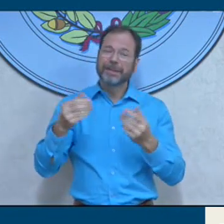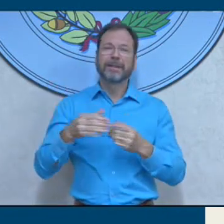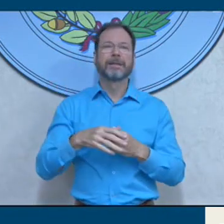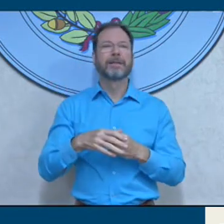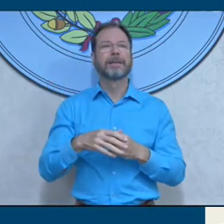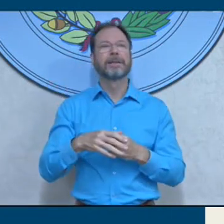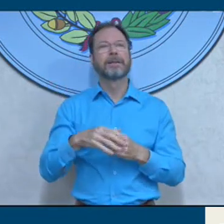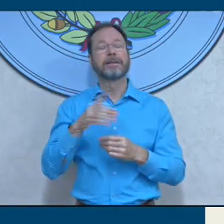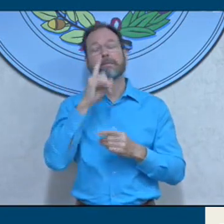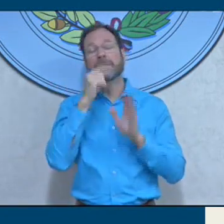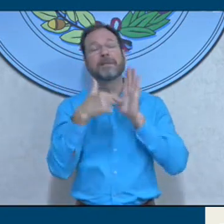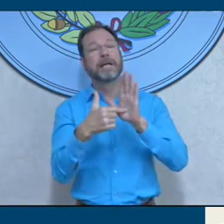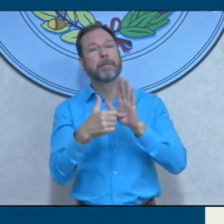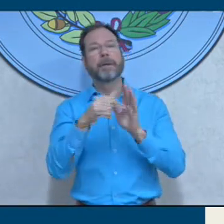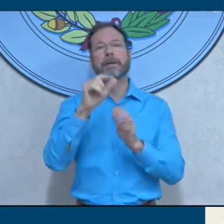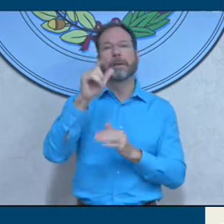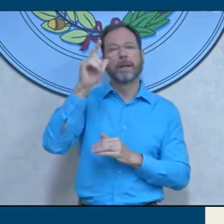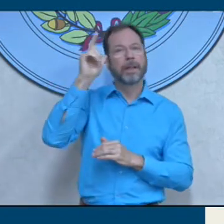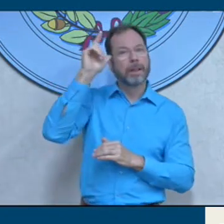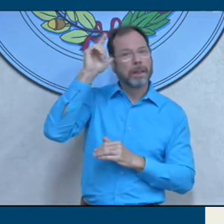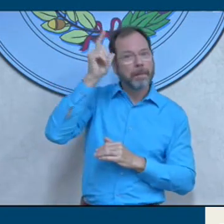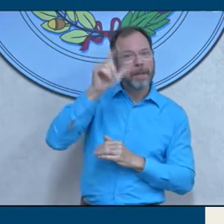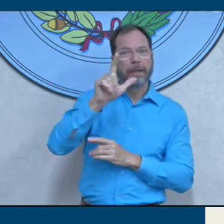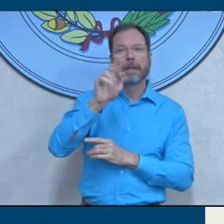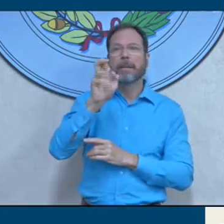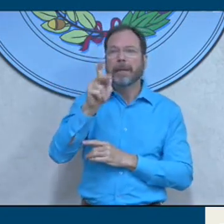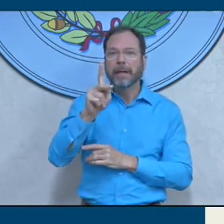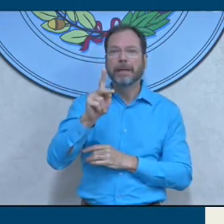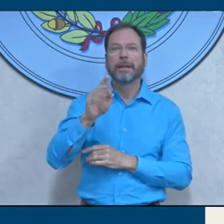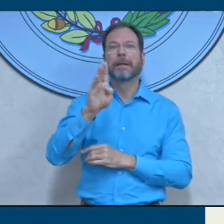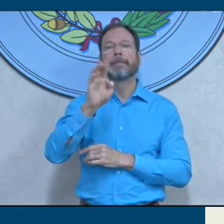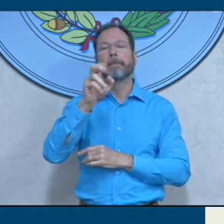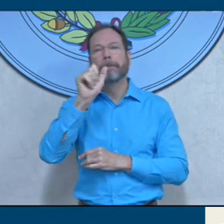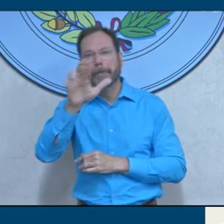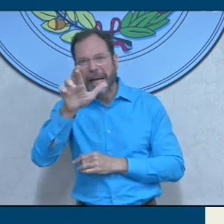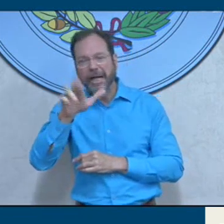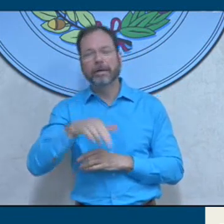FROM PEOPLE GOING TO THE BAR TYPE SETTINGS I CAN TELL YOU